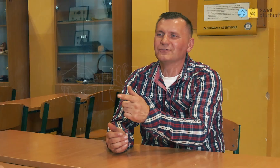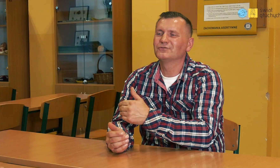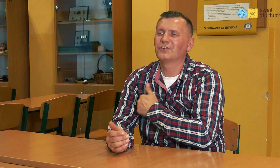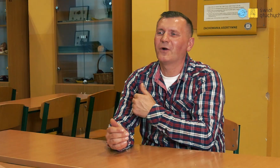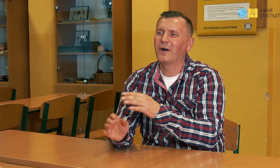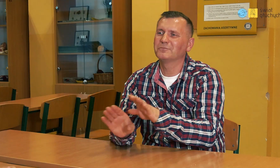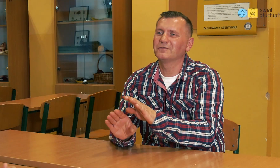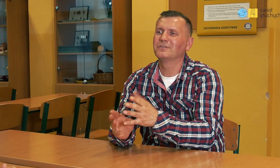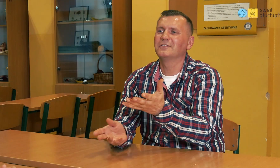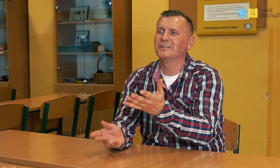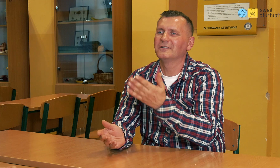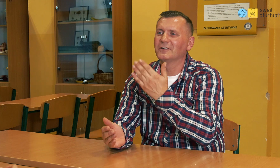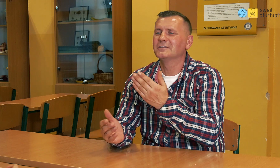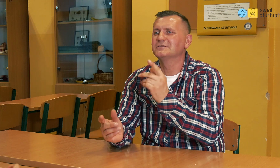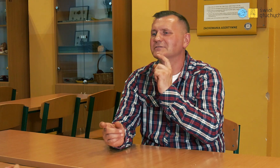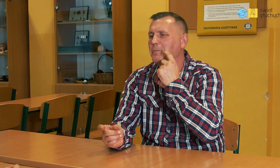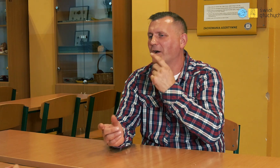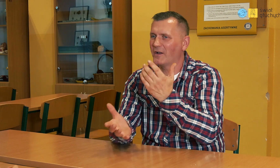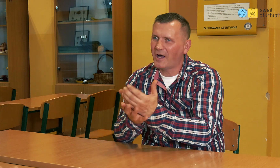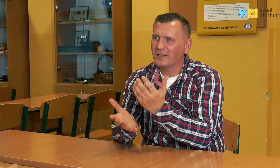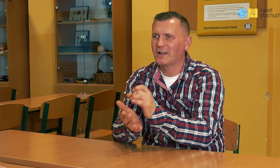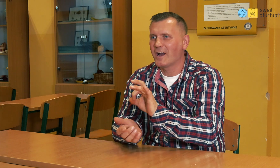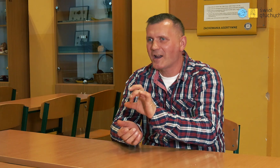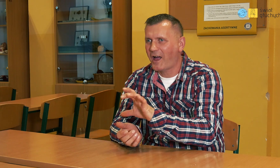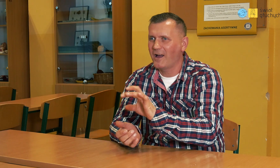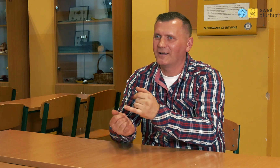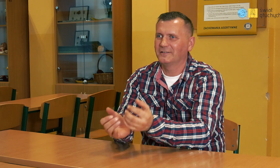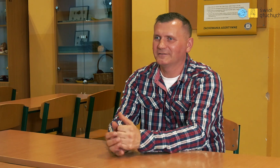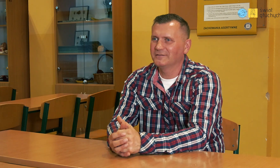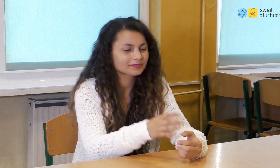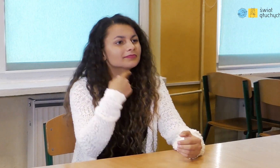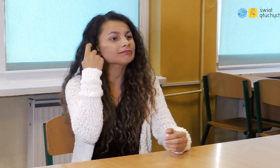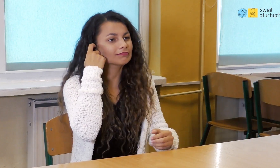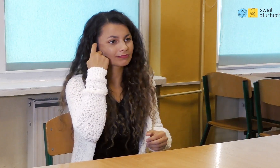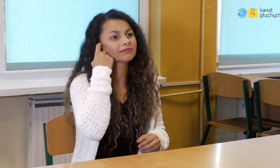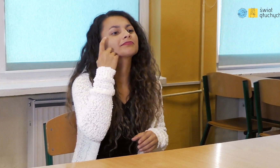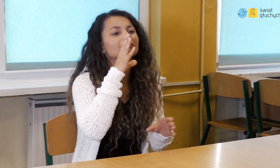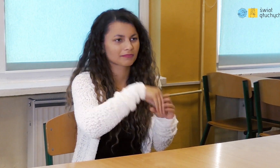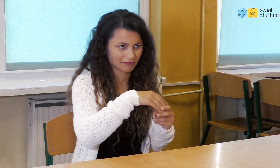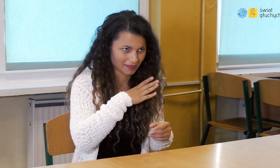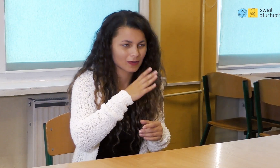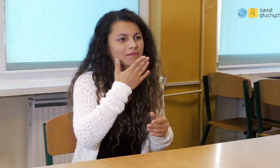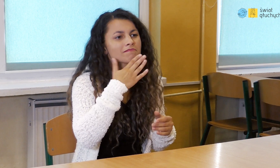What games and activities did you have in elementary school? Card games, other games? I attended school with hearing students.